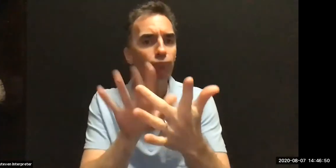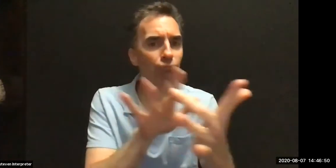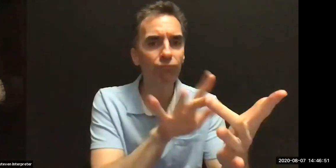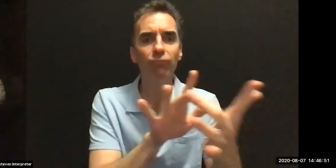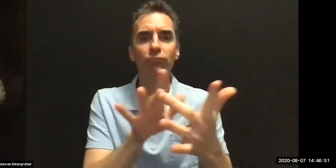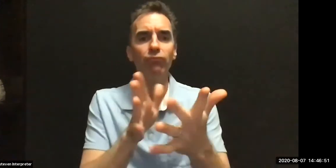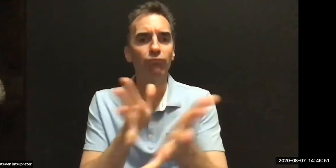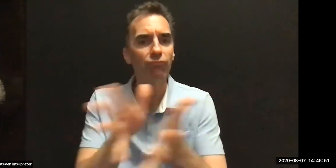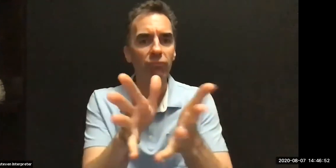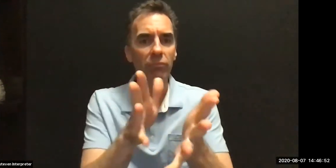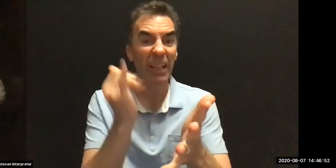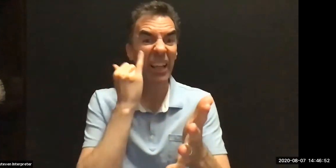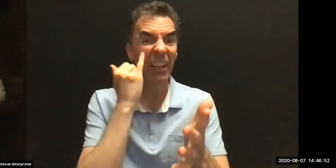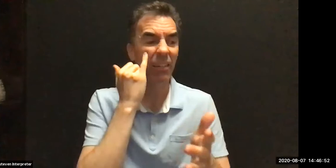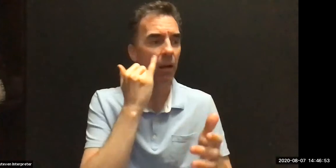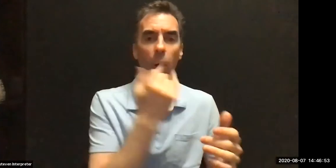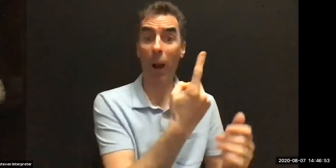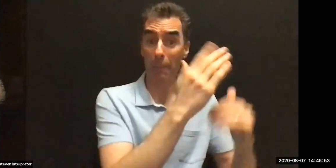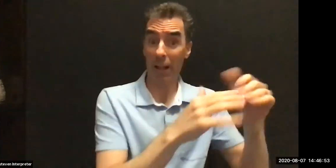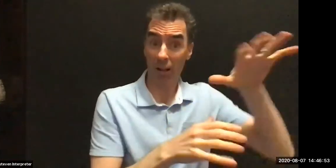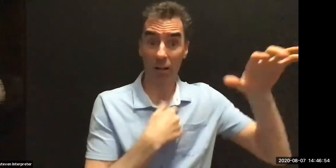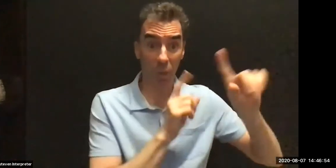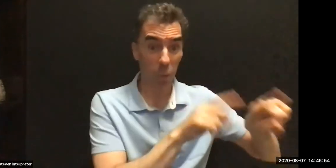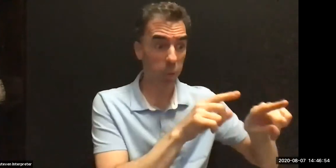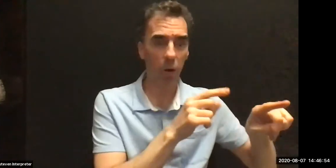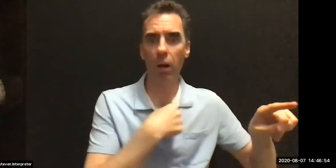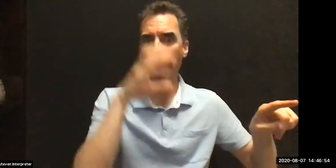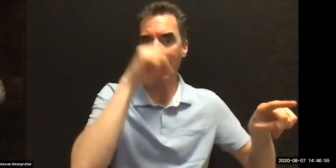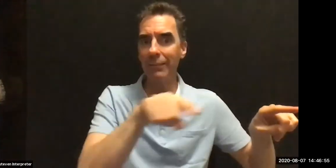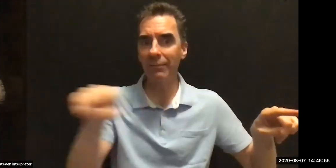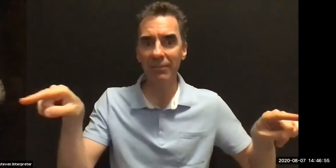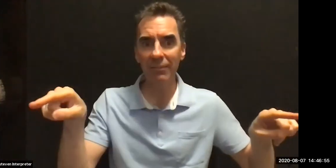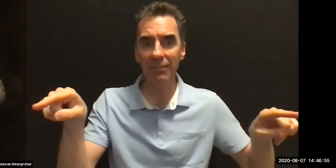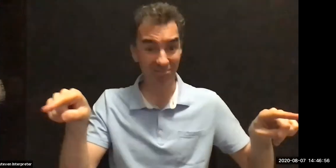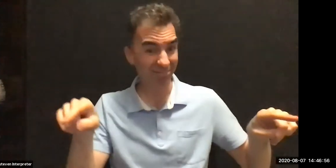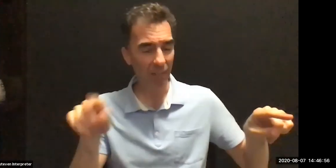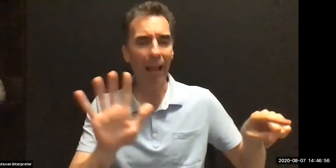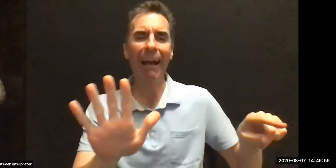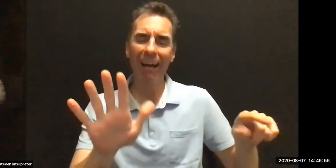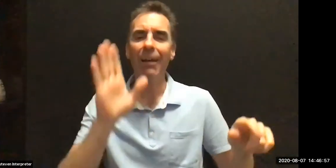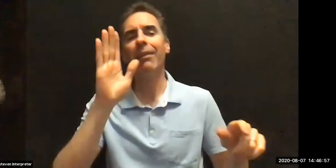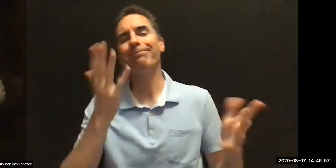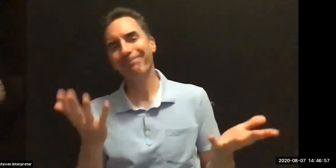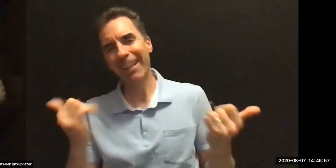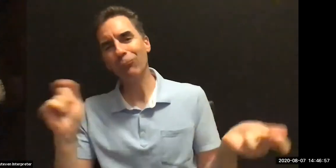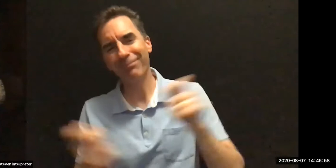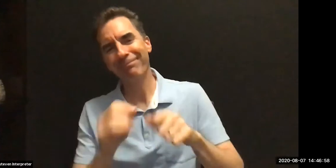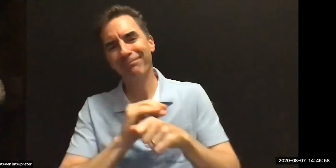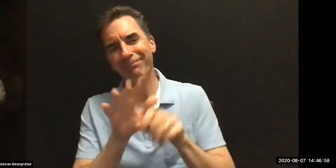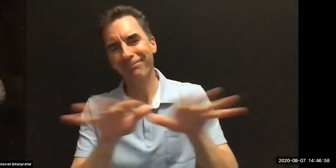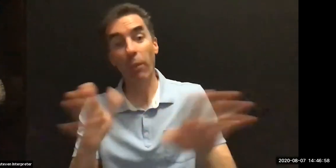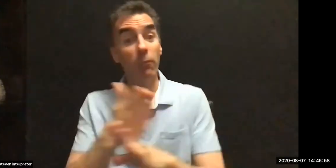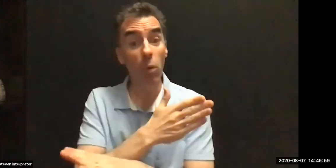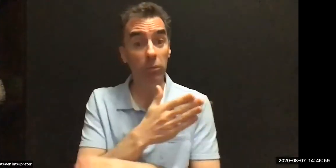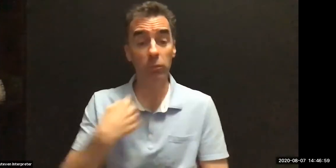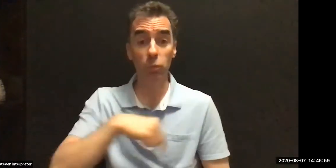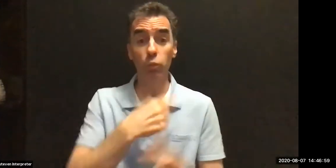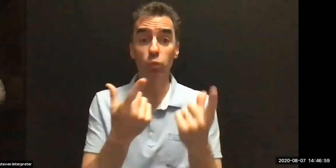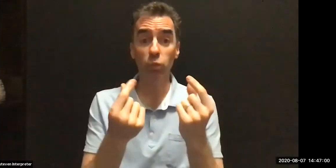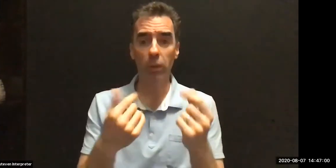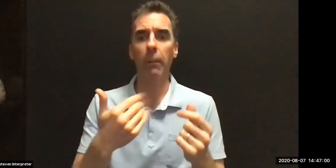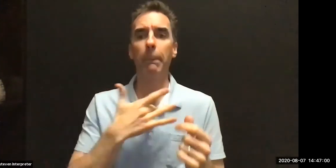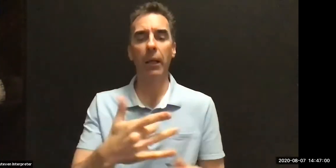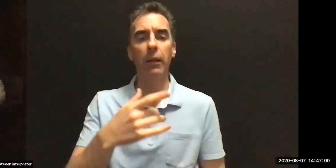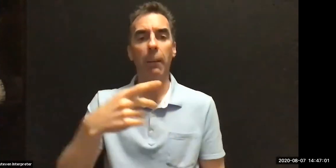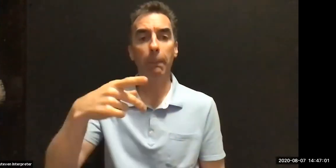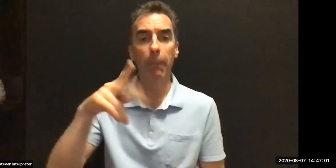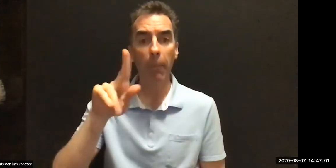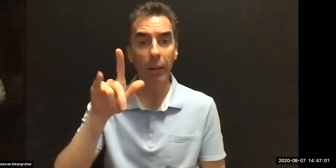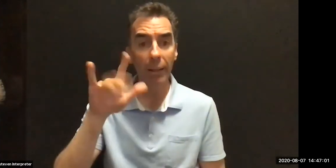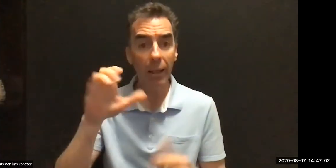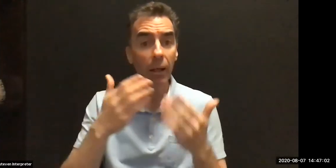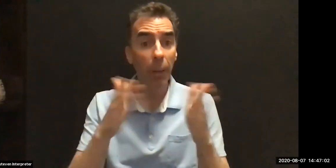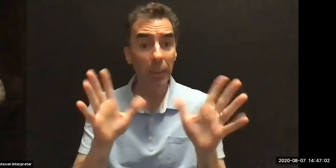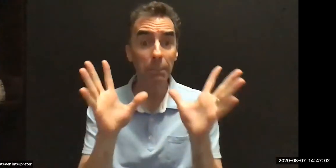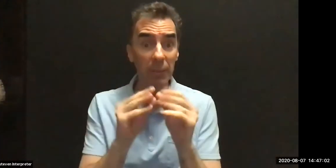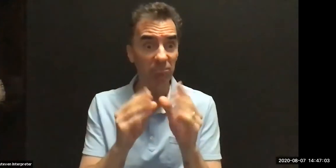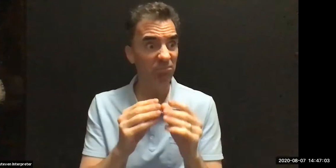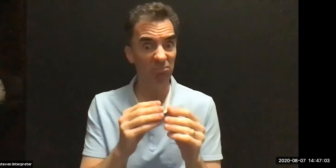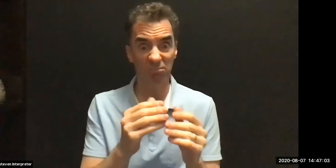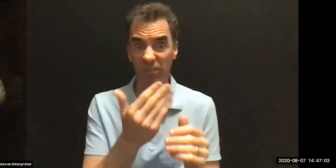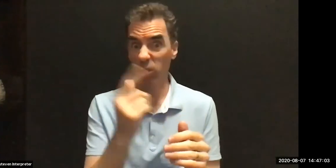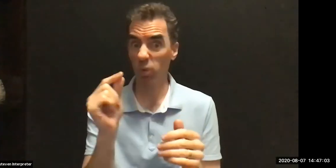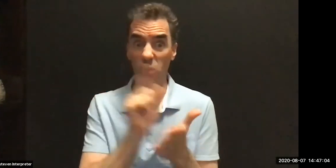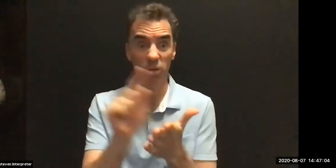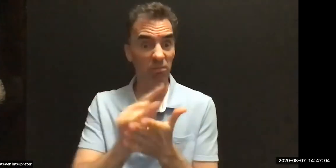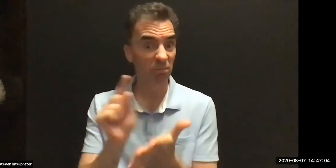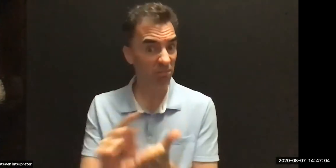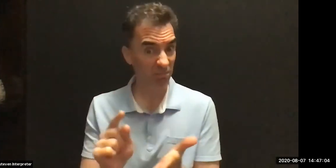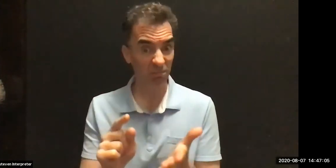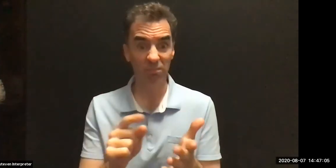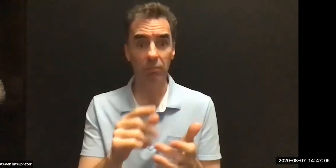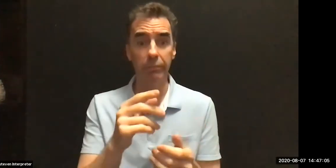Channelle Charest: They wouldn't have connected with before we do well pre coven we did 15 to 20 public facing events, a week, including meetups speaking engagements geek nights, which